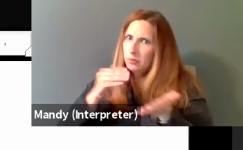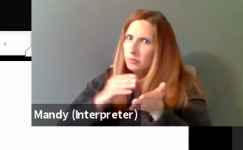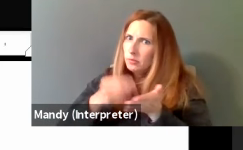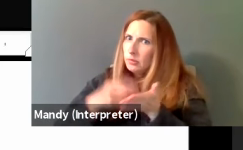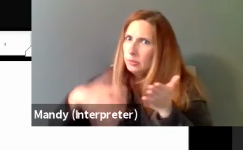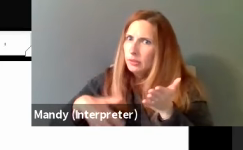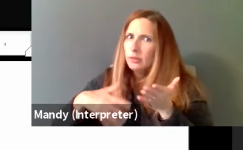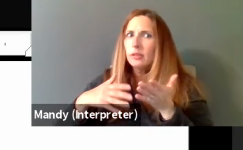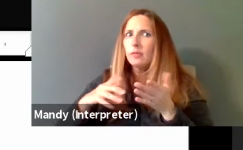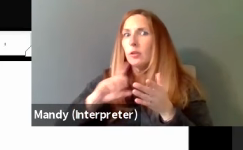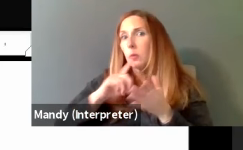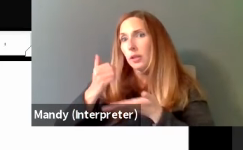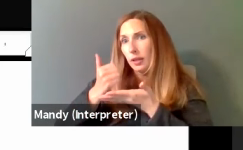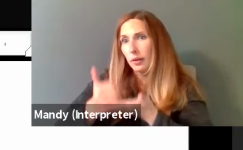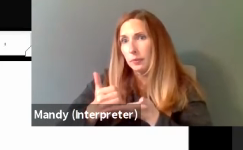to an organization in town that does that.